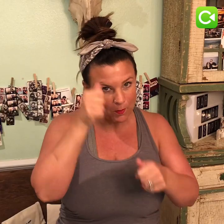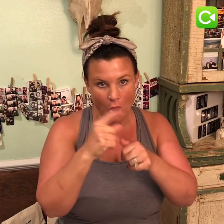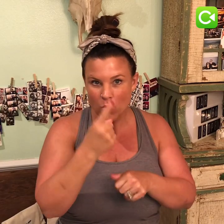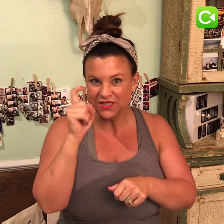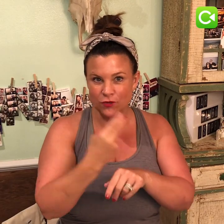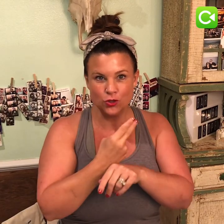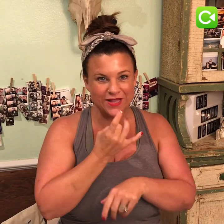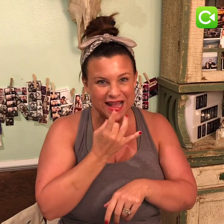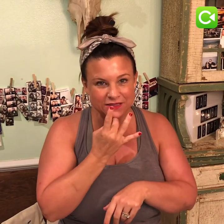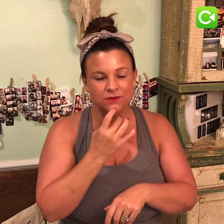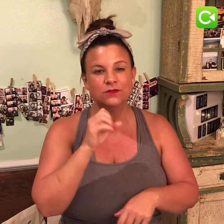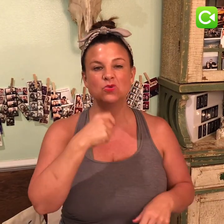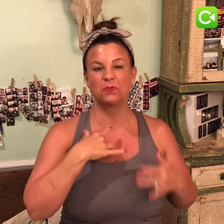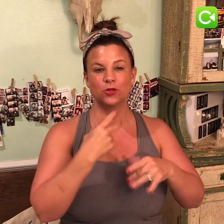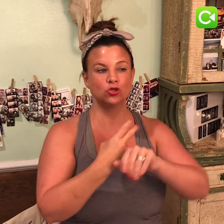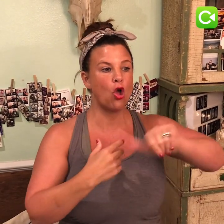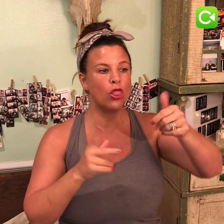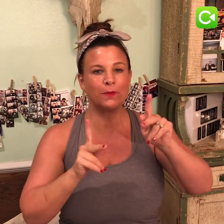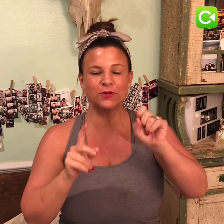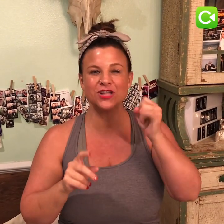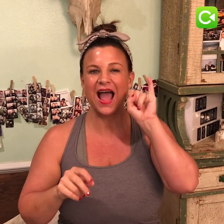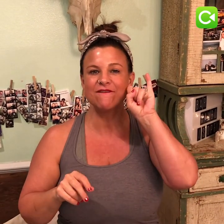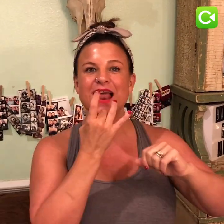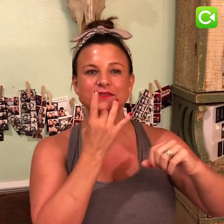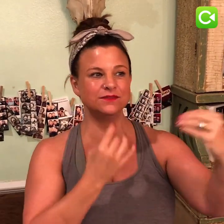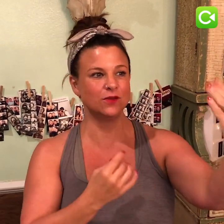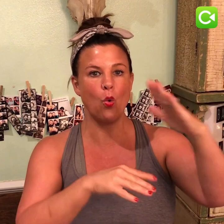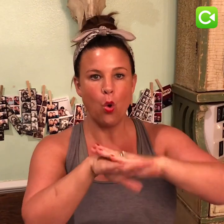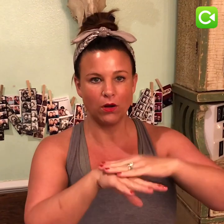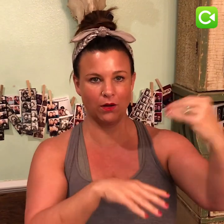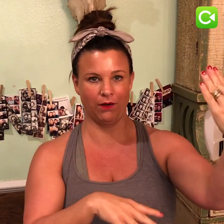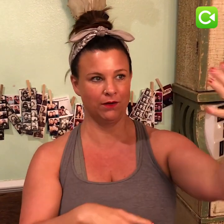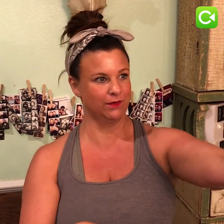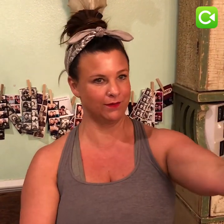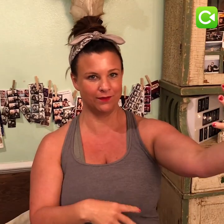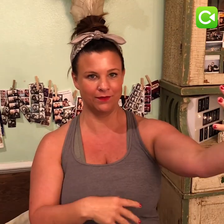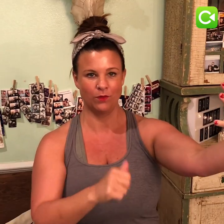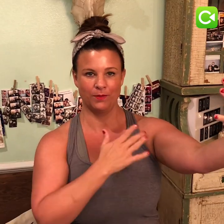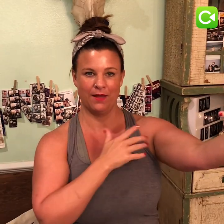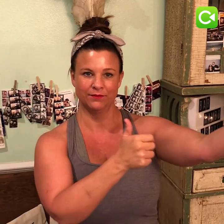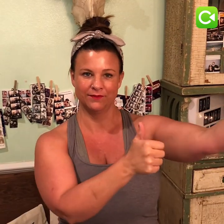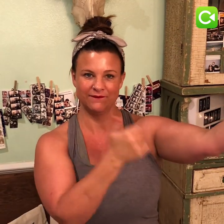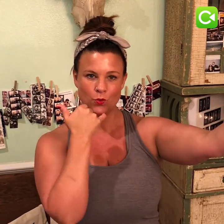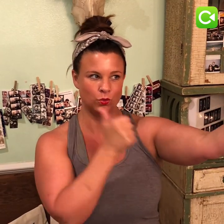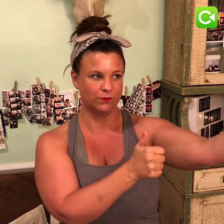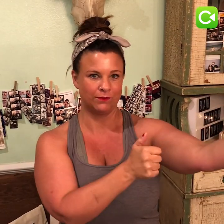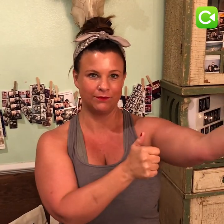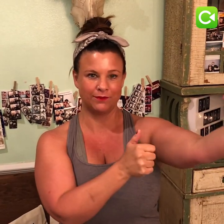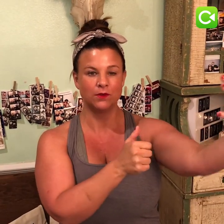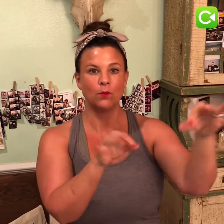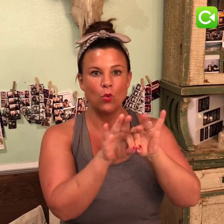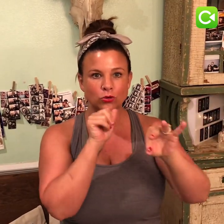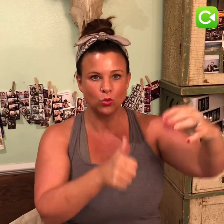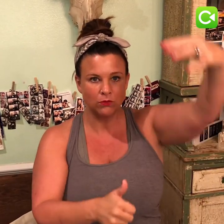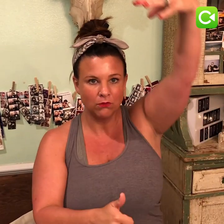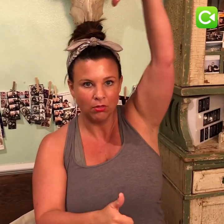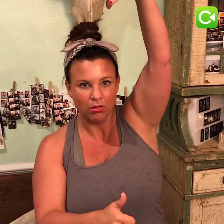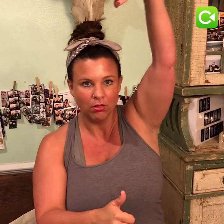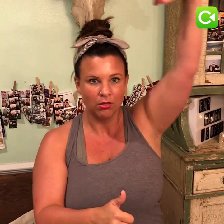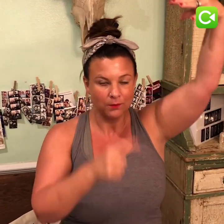Remember, you always have to use the lights. So, I usually use other people's iPhones for their light. Have them turn it on and shine it behind my phone as I take my selfies. It is important that you do not put the light above you.